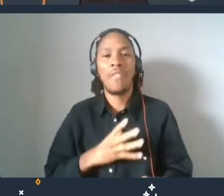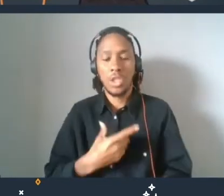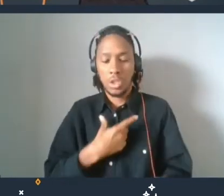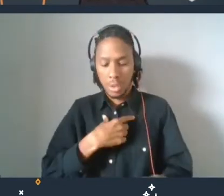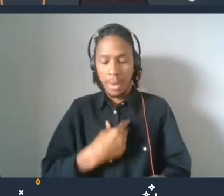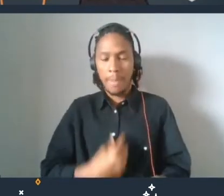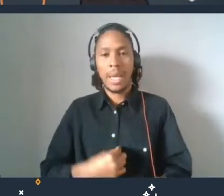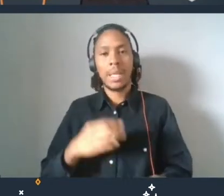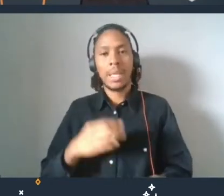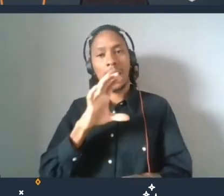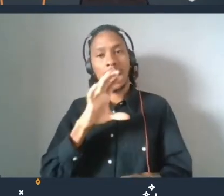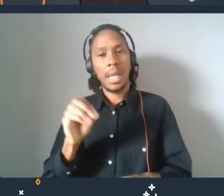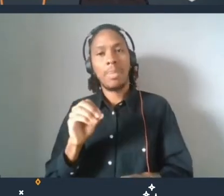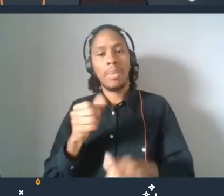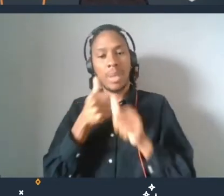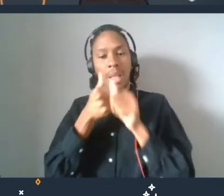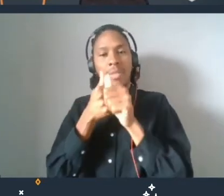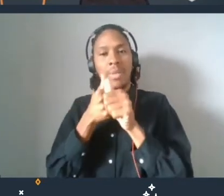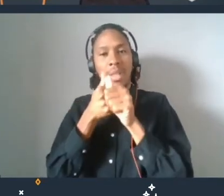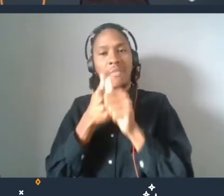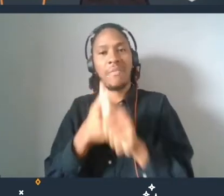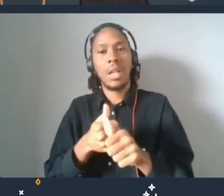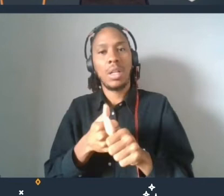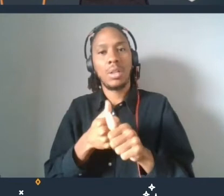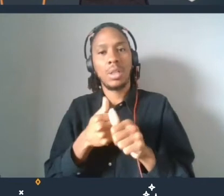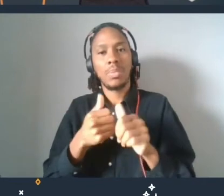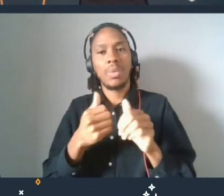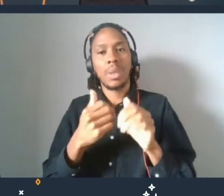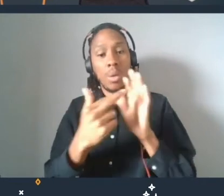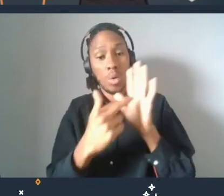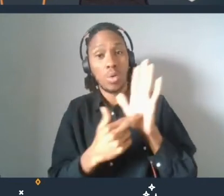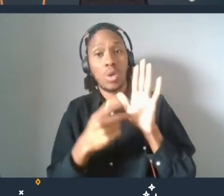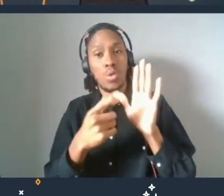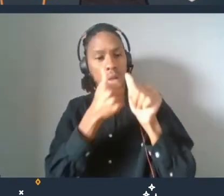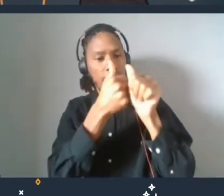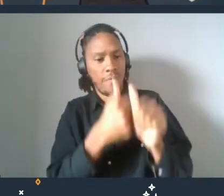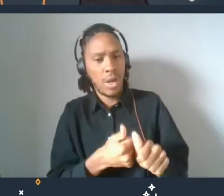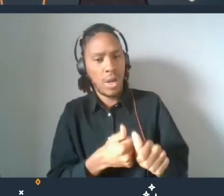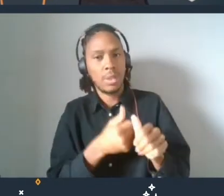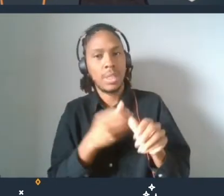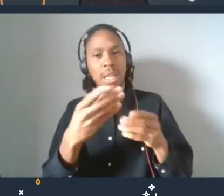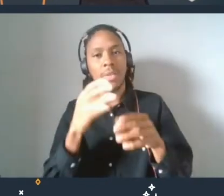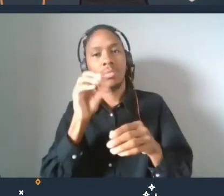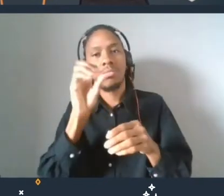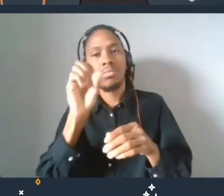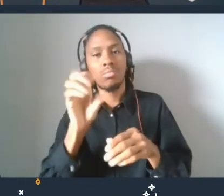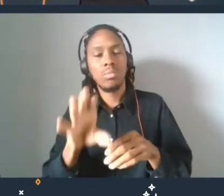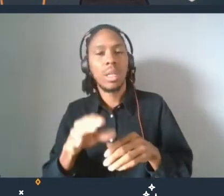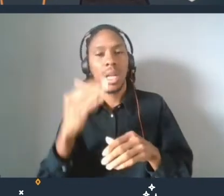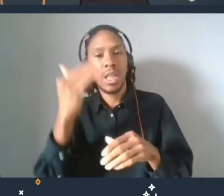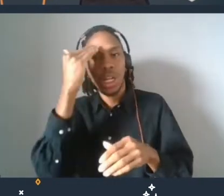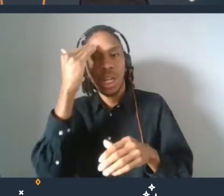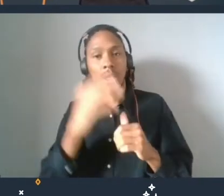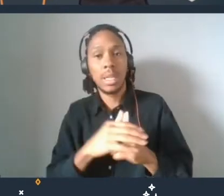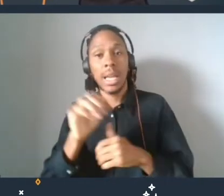that follows a curriculum that we've designed to give you that knowledge. So with the AWS Cloud storage badges, which are free of charge,